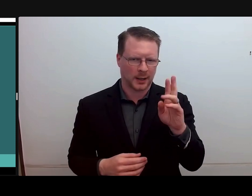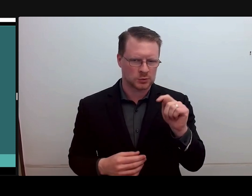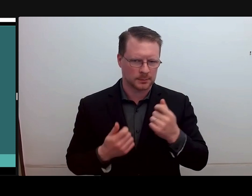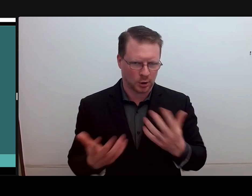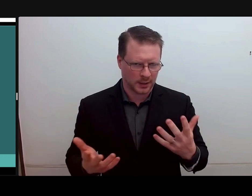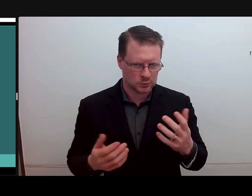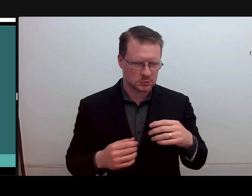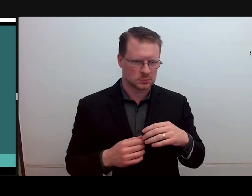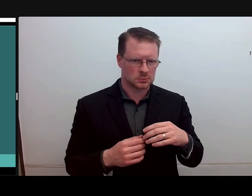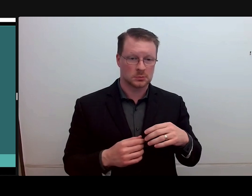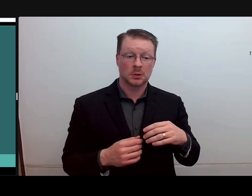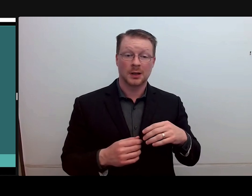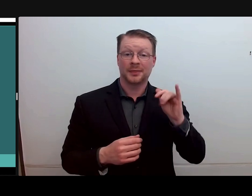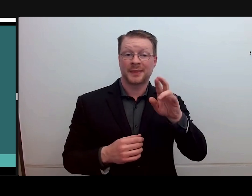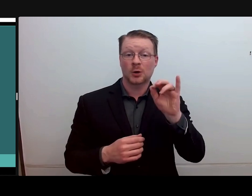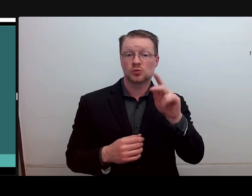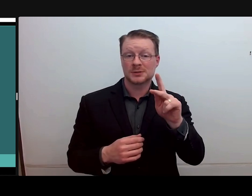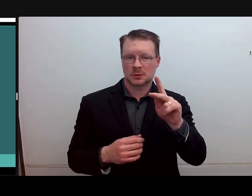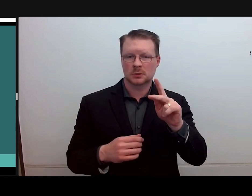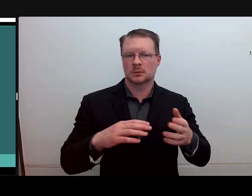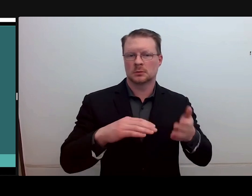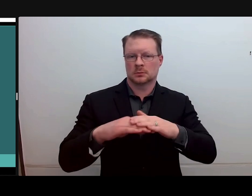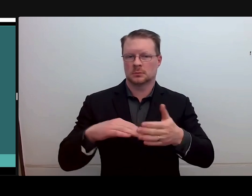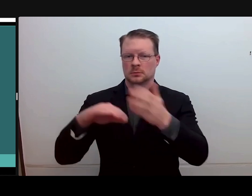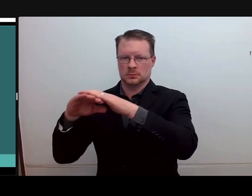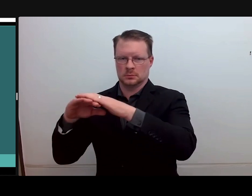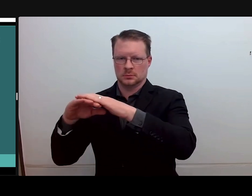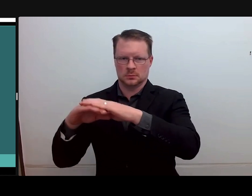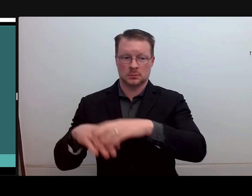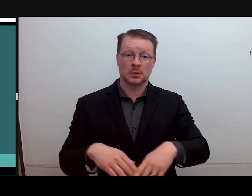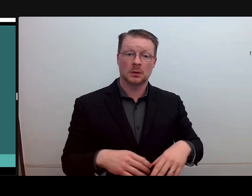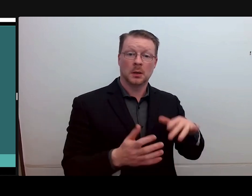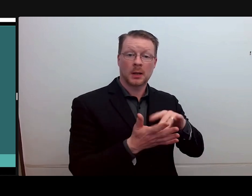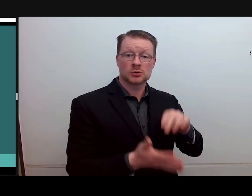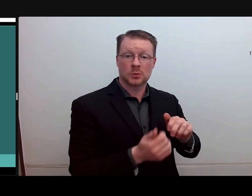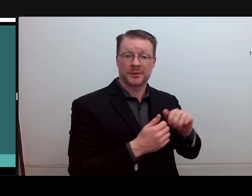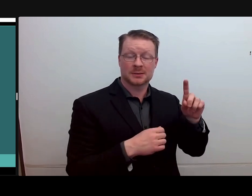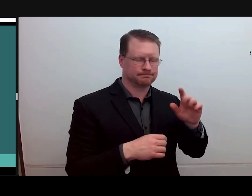some risks for burnout within those buckets, within those groups.